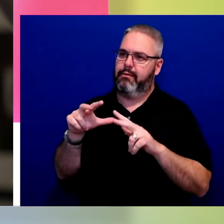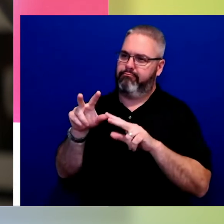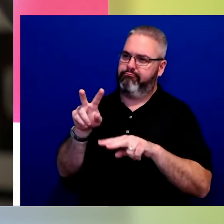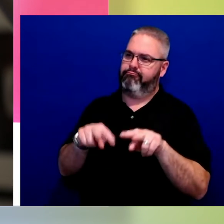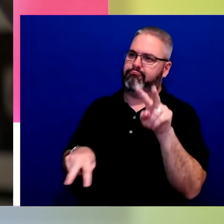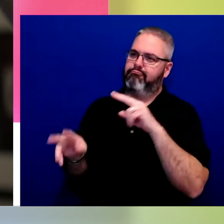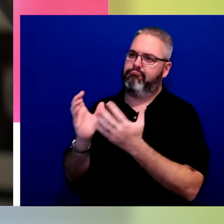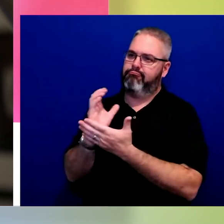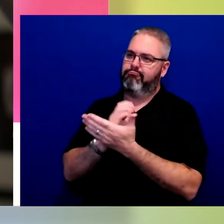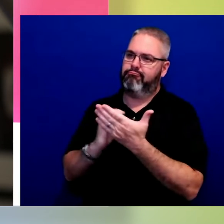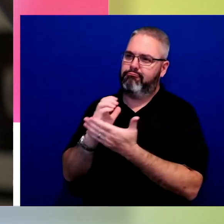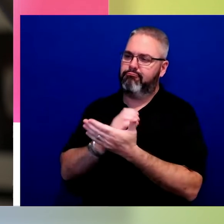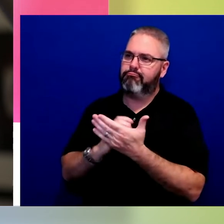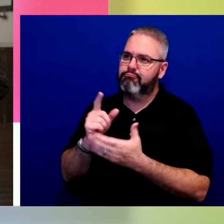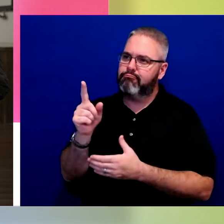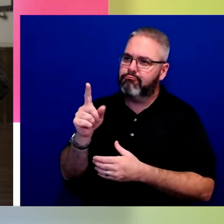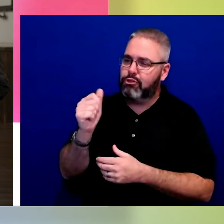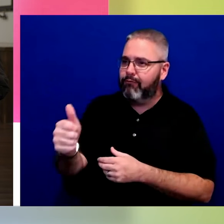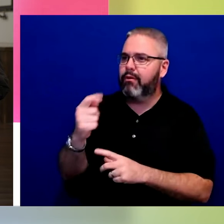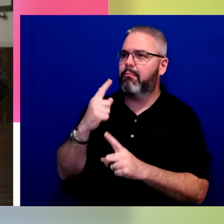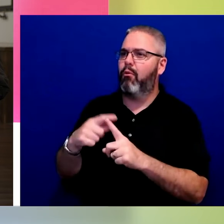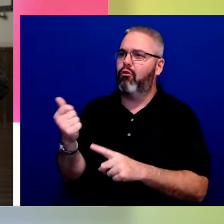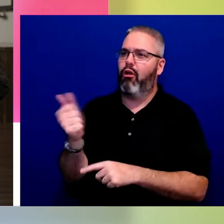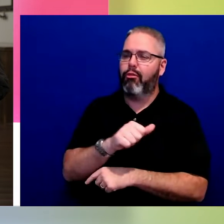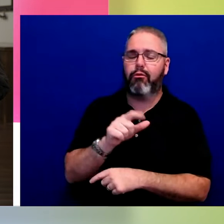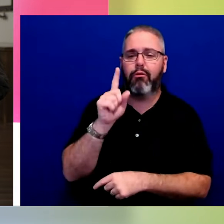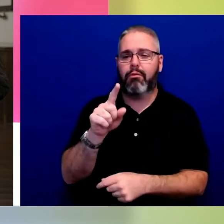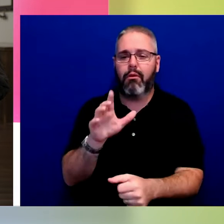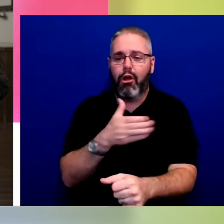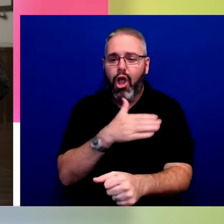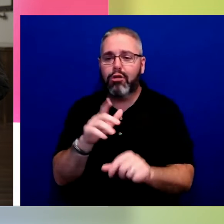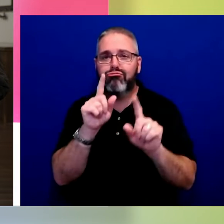in some of your concerts that you've been to feel that freedom,